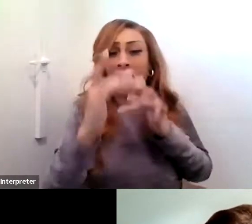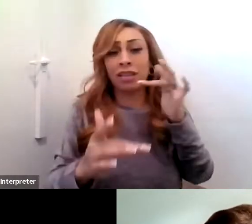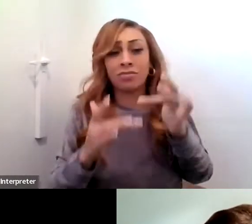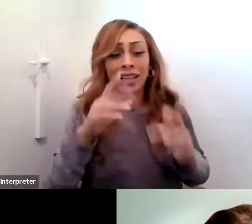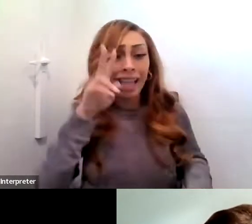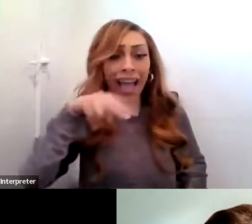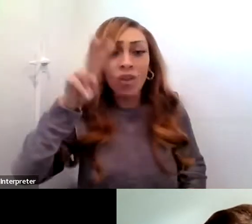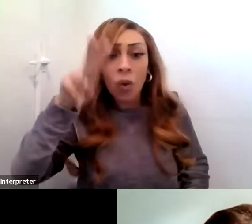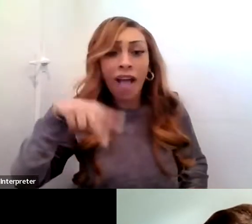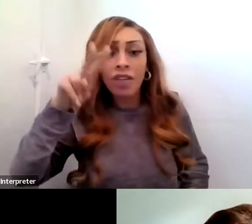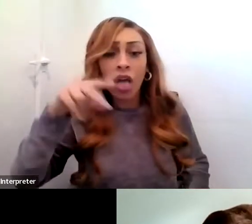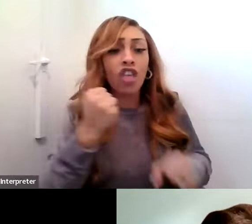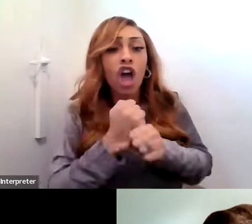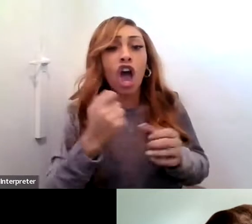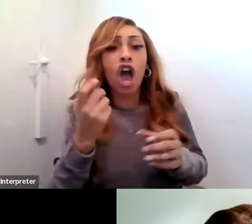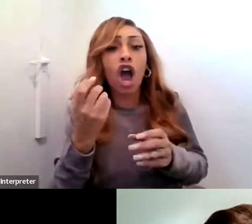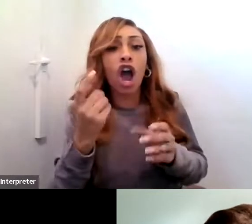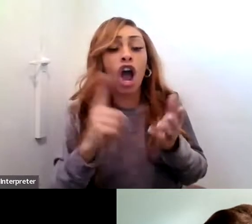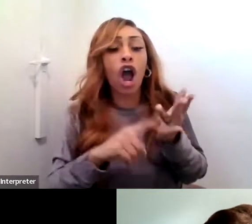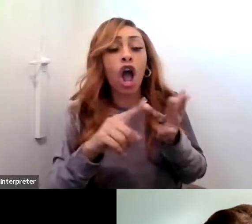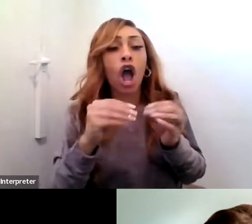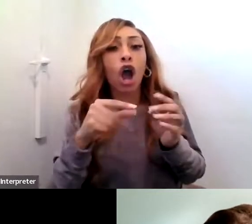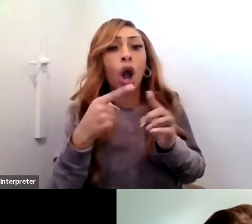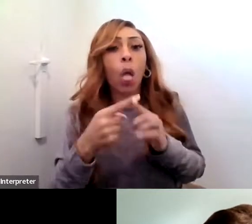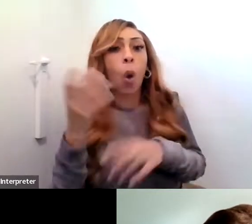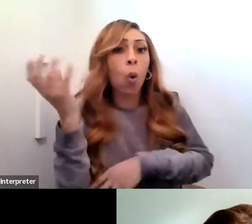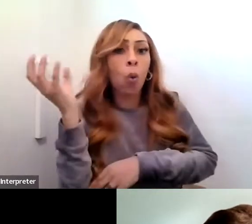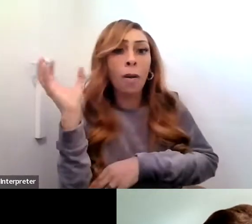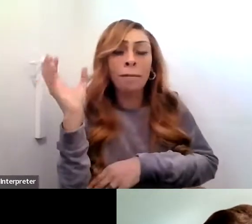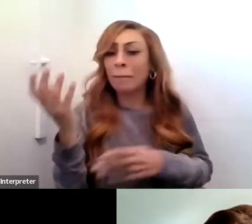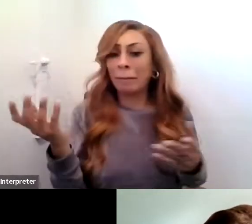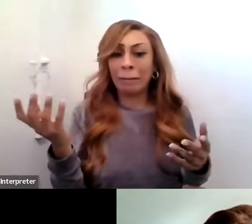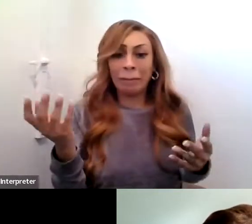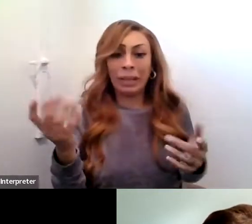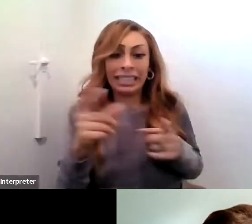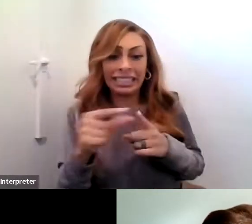to discover that there's something digital, because you don't know that they would ever do it,